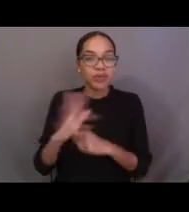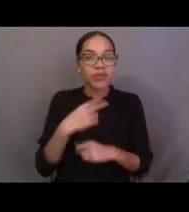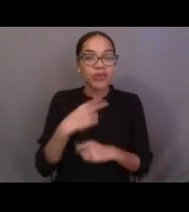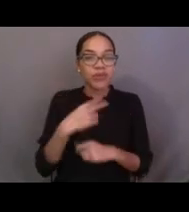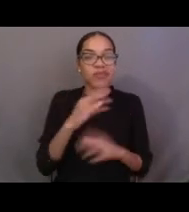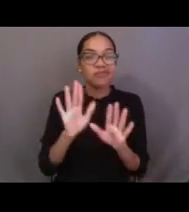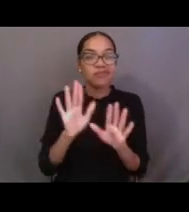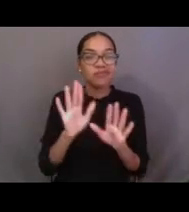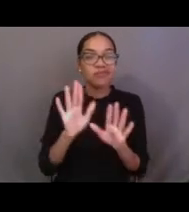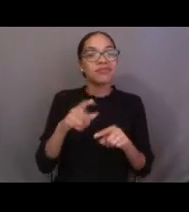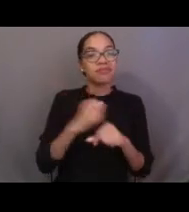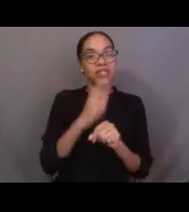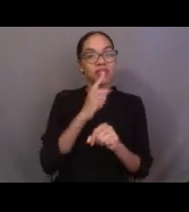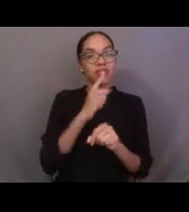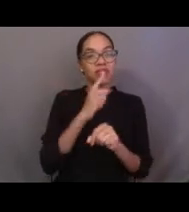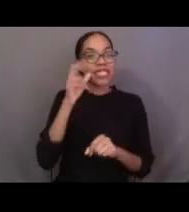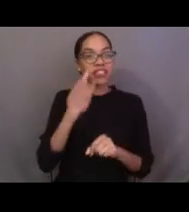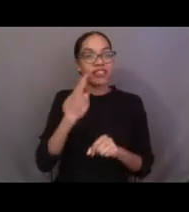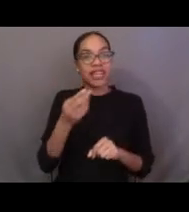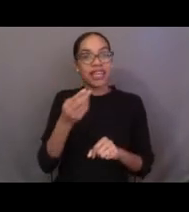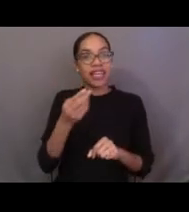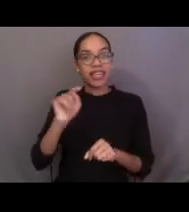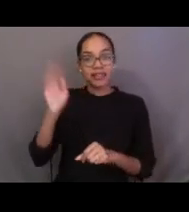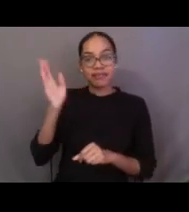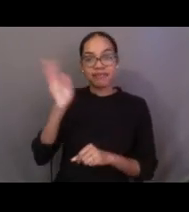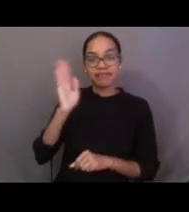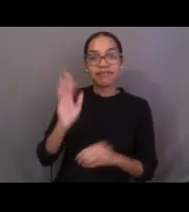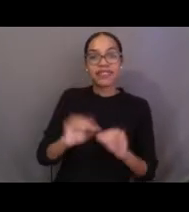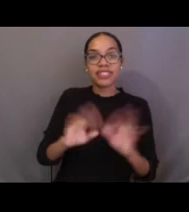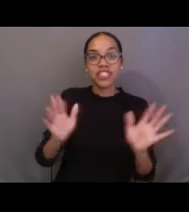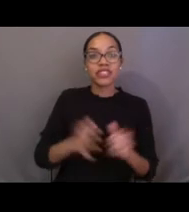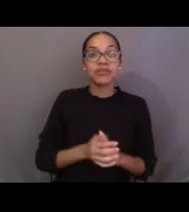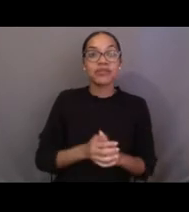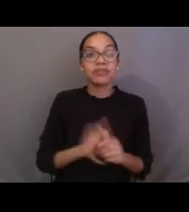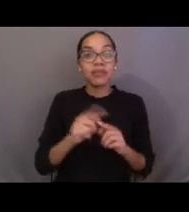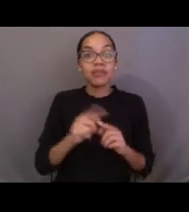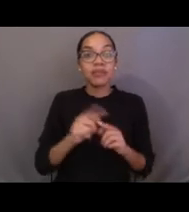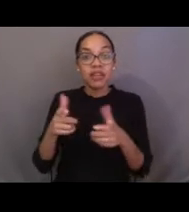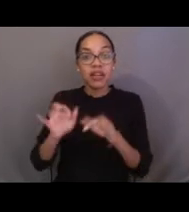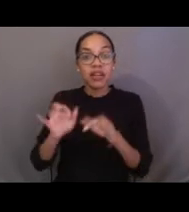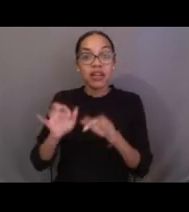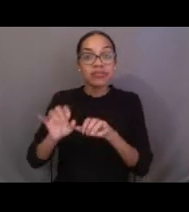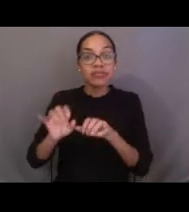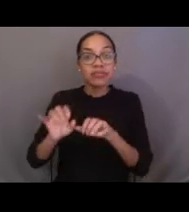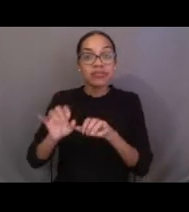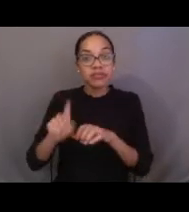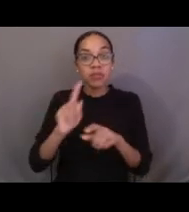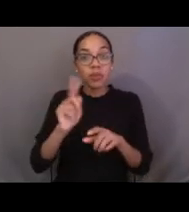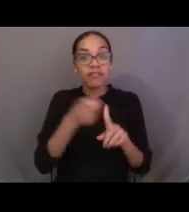can hear Harriet. However, the same box where you told me where you're from, you can write questions in. We encourage you to ask them as we go.